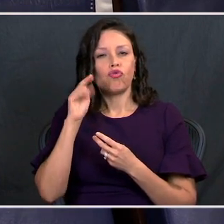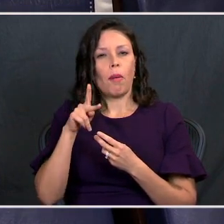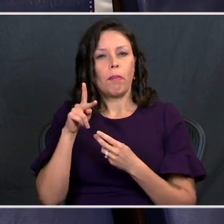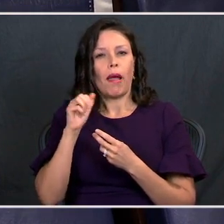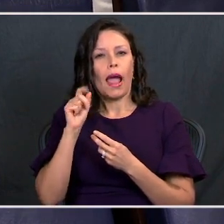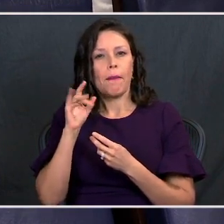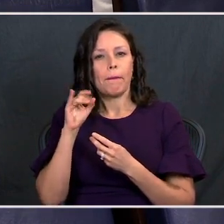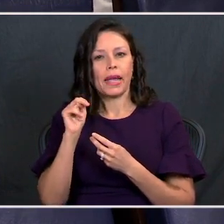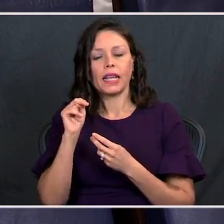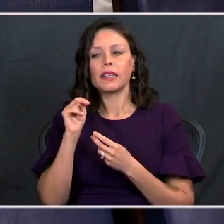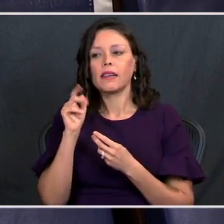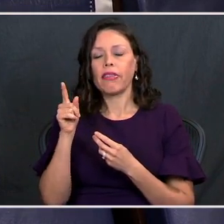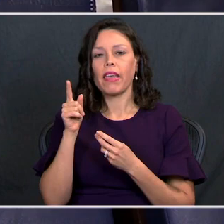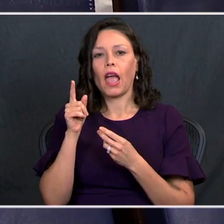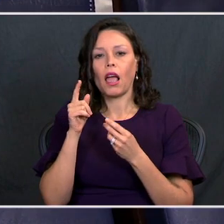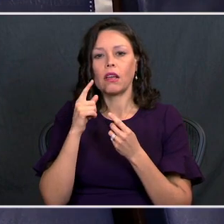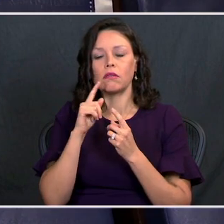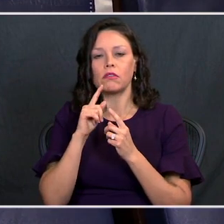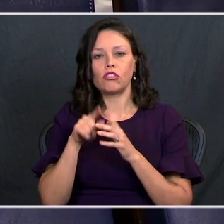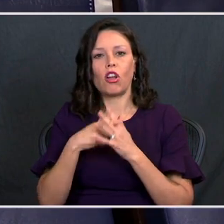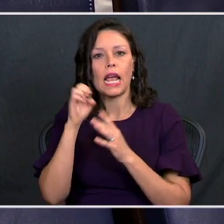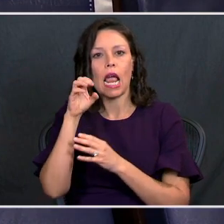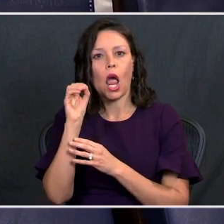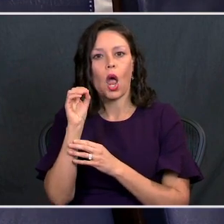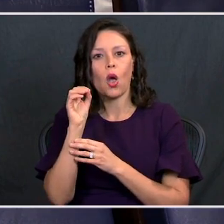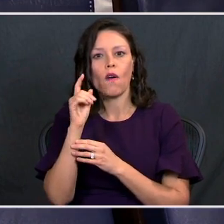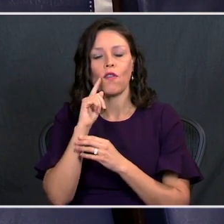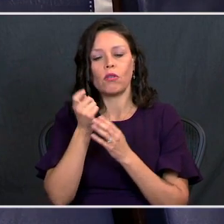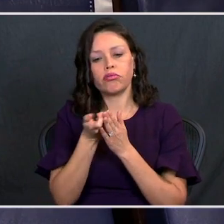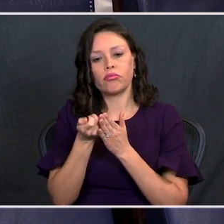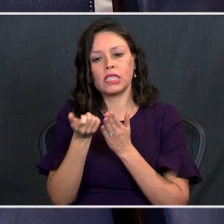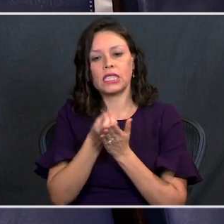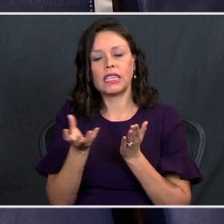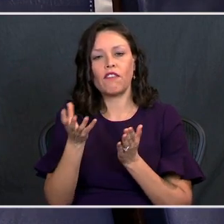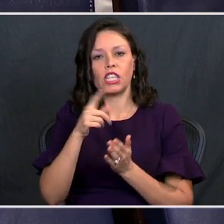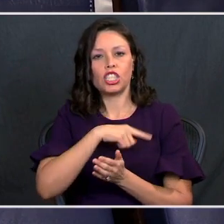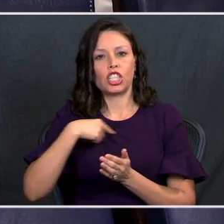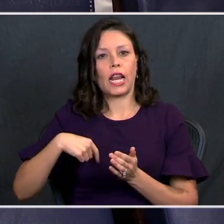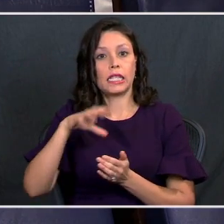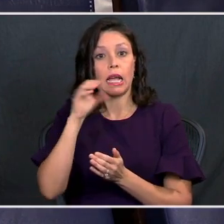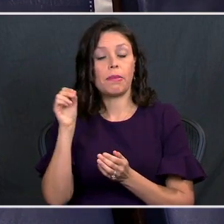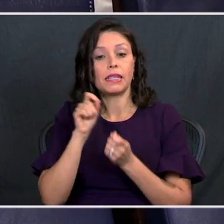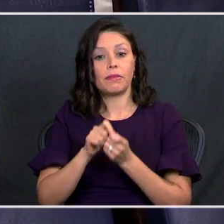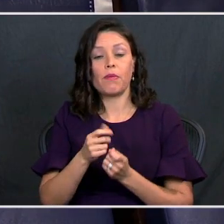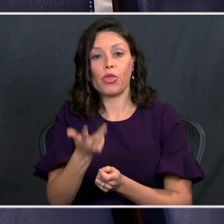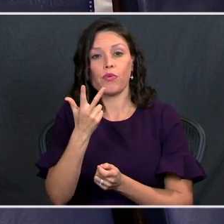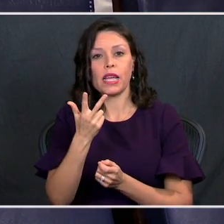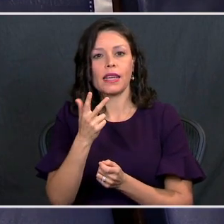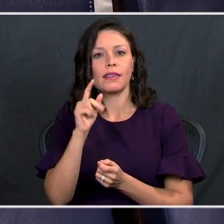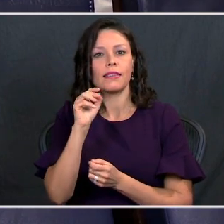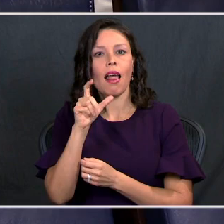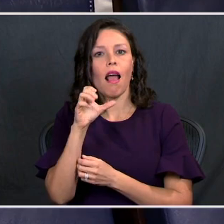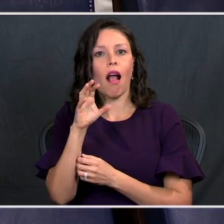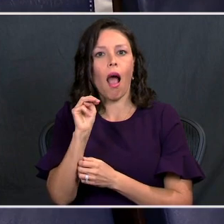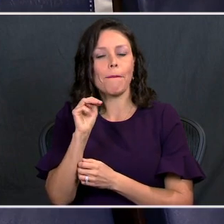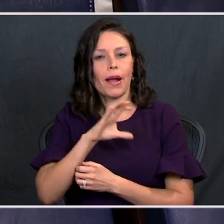or issued an executive order that triggered the delisting of several Chinese companies, in particular three telecoms that sought a review of that.